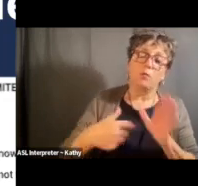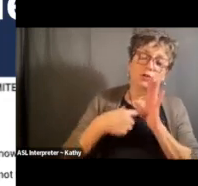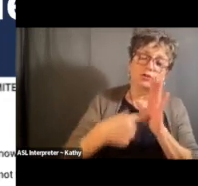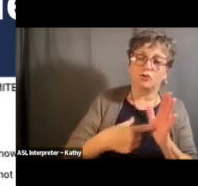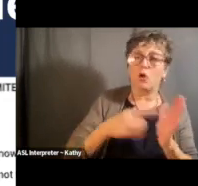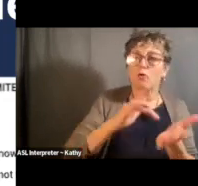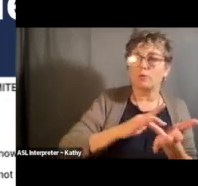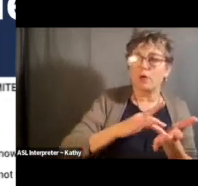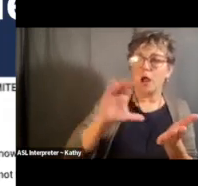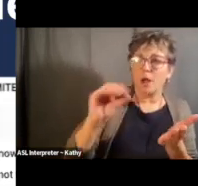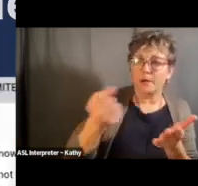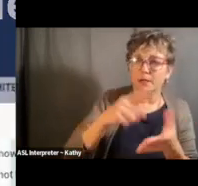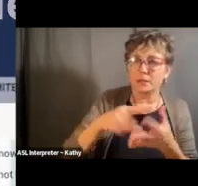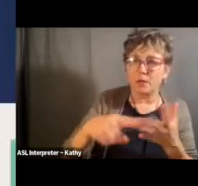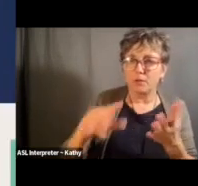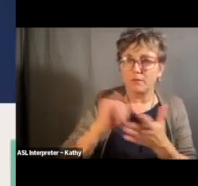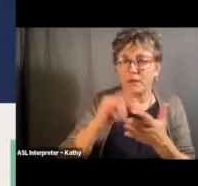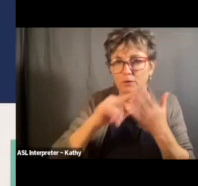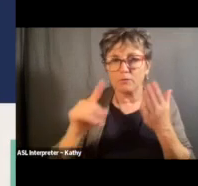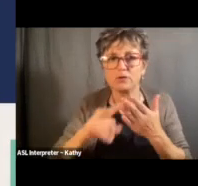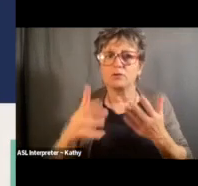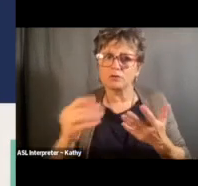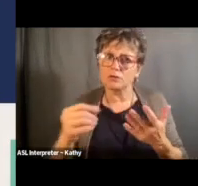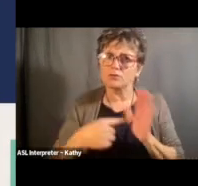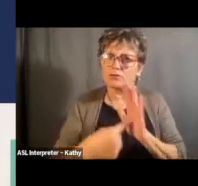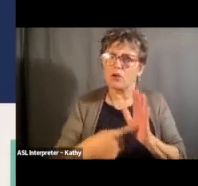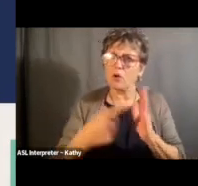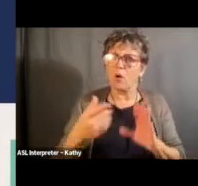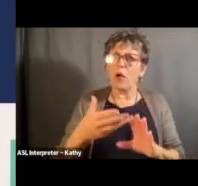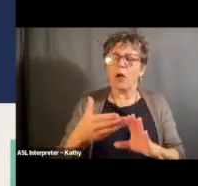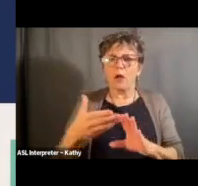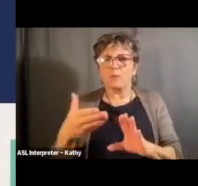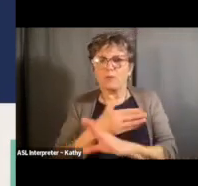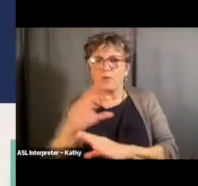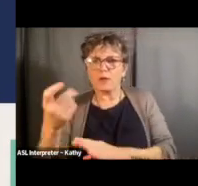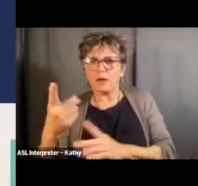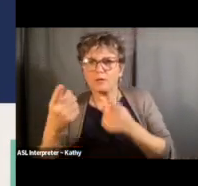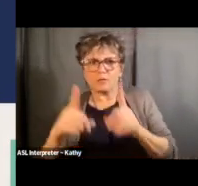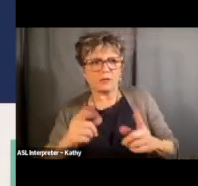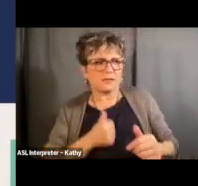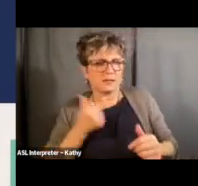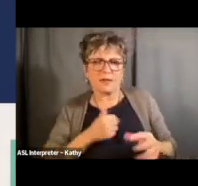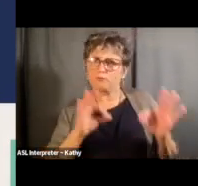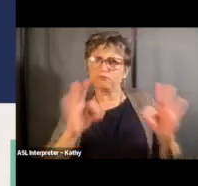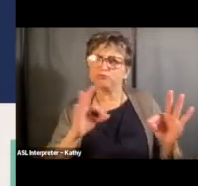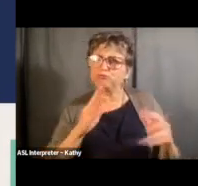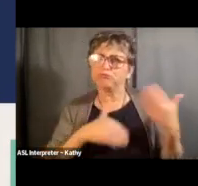what it might improve to be. So we're back to the dashboard. If you need to make a change,